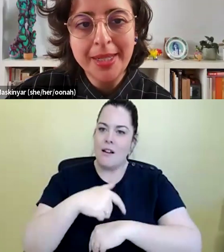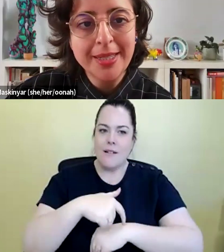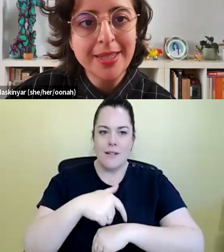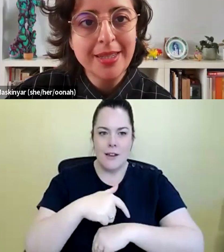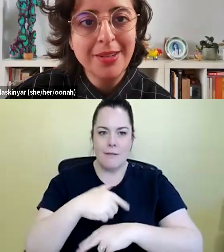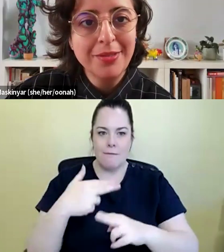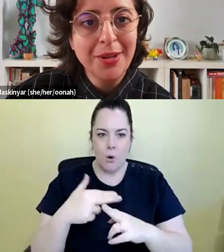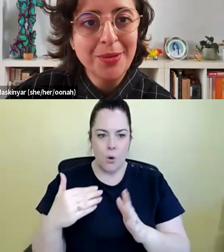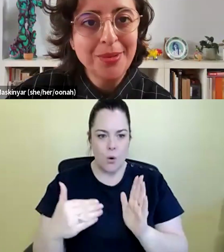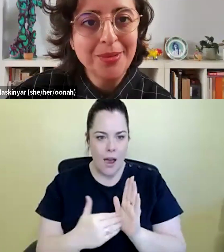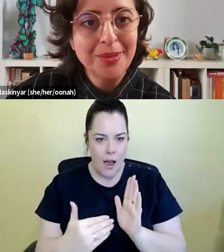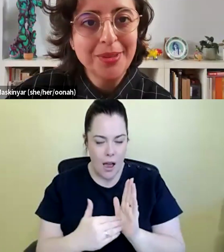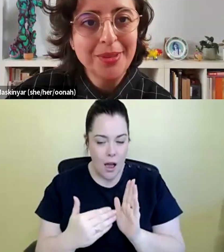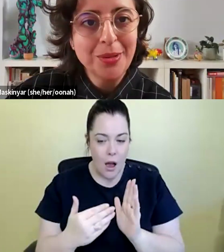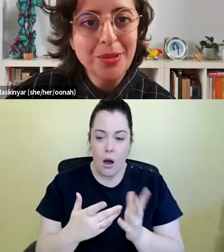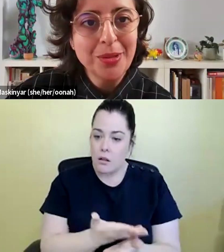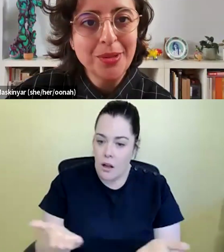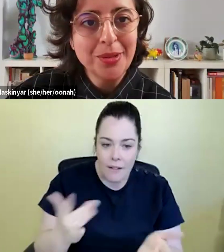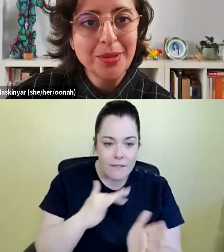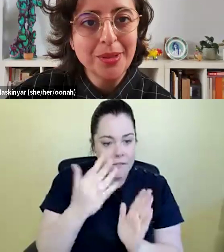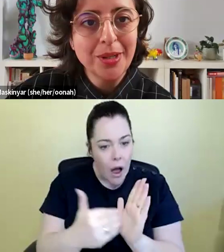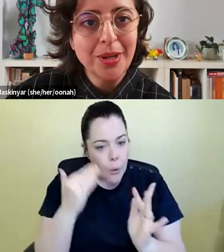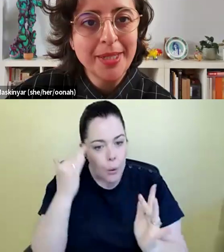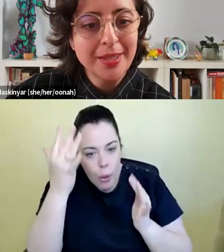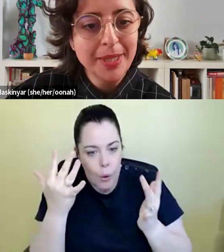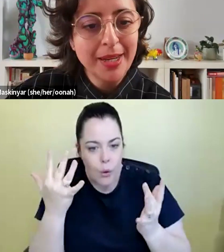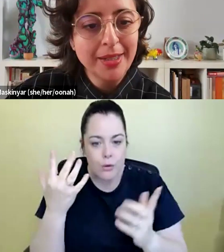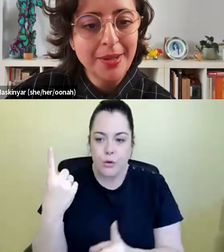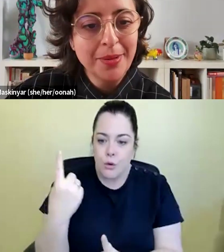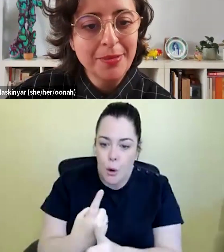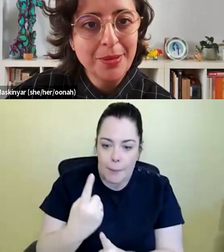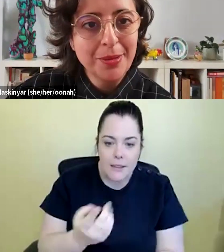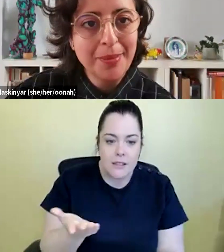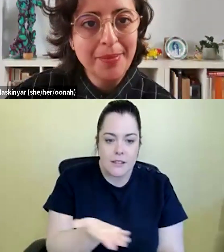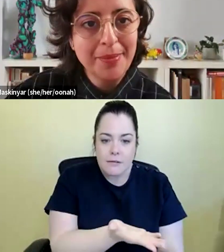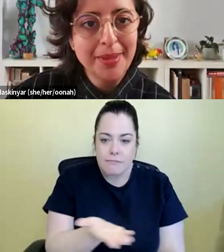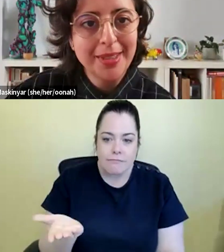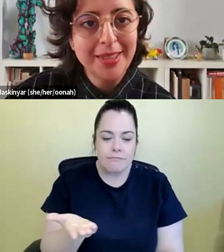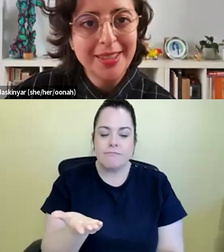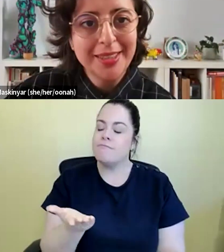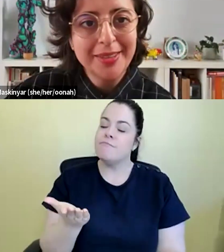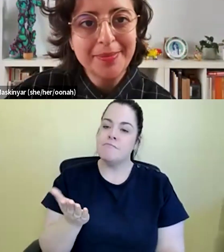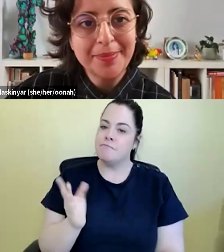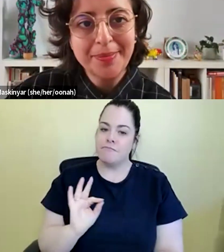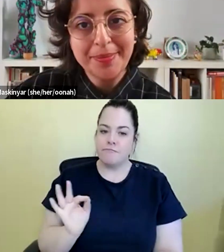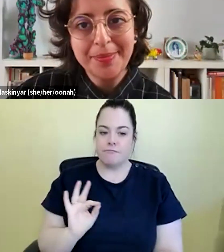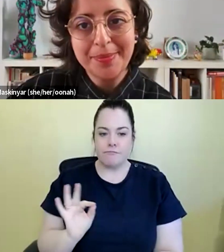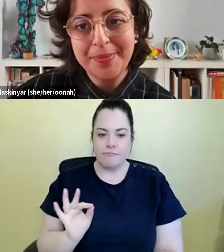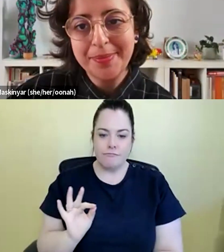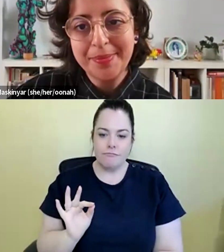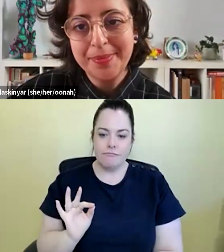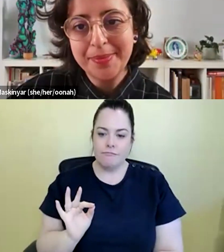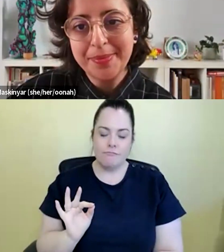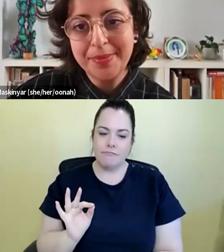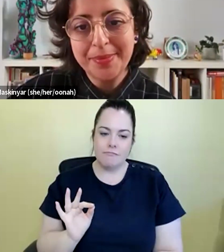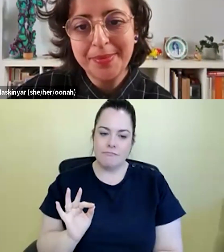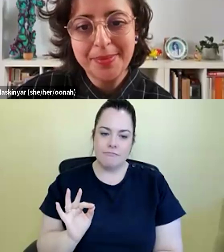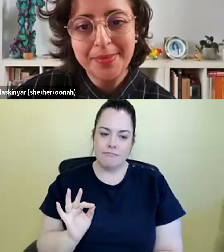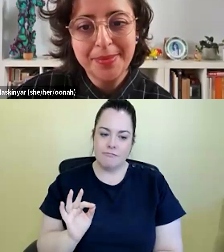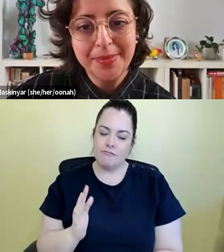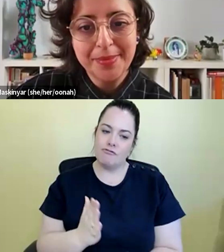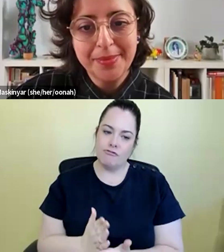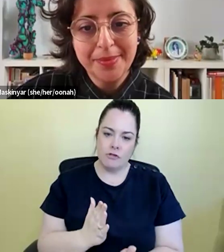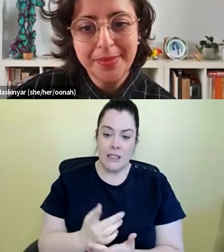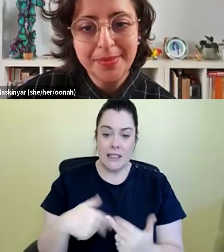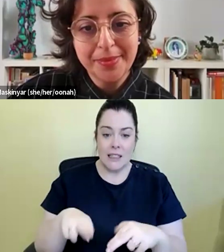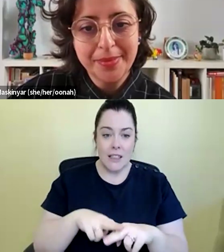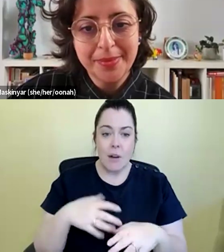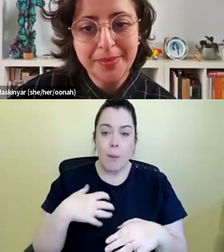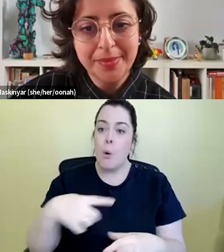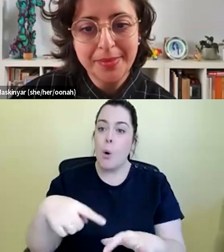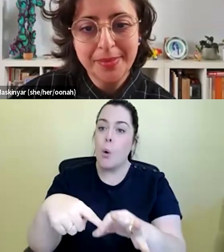Unless there are any additional comments? >> If you do have more questions, email us, we